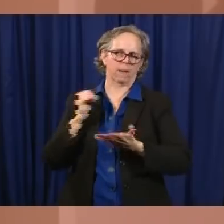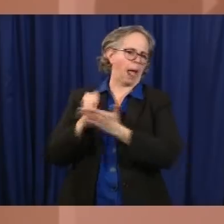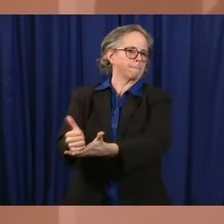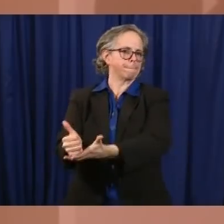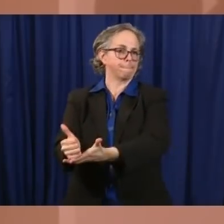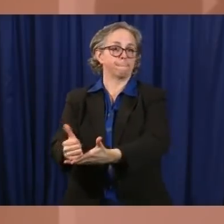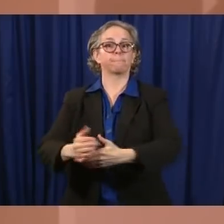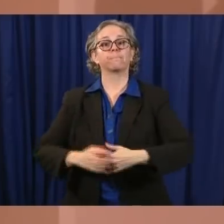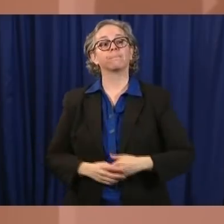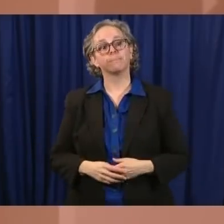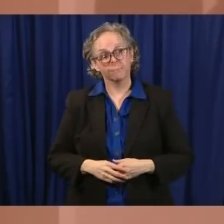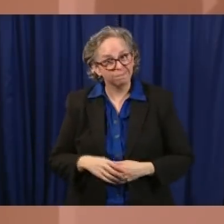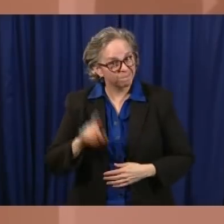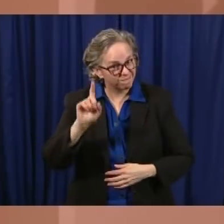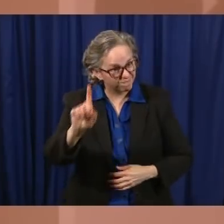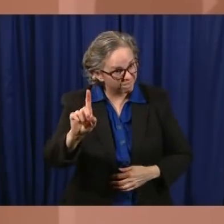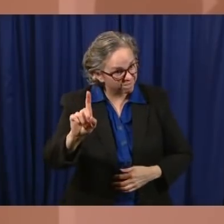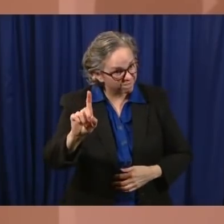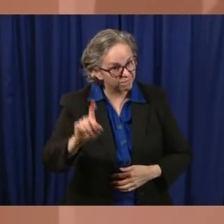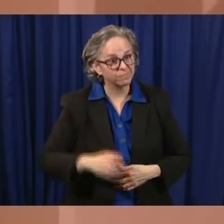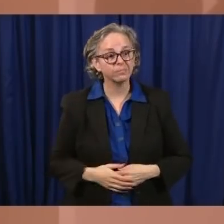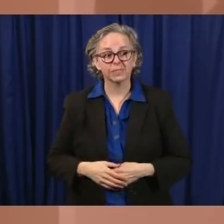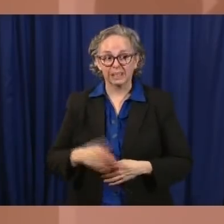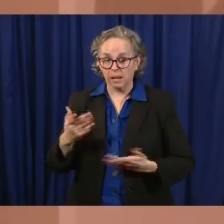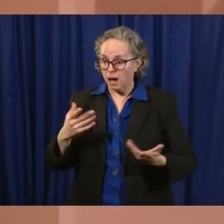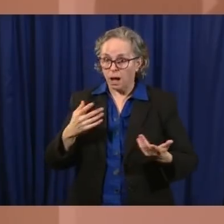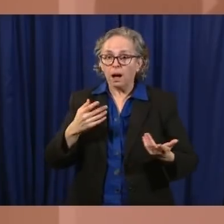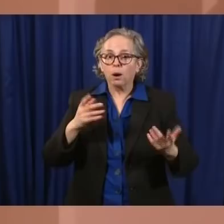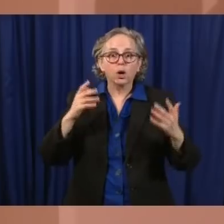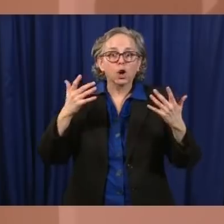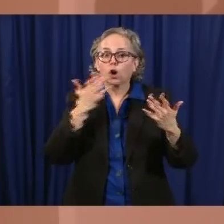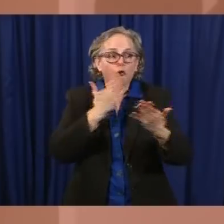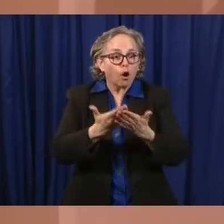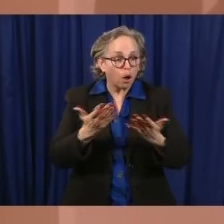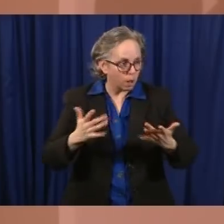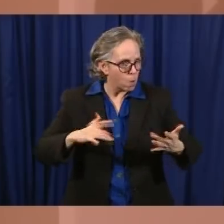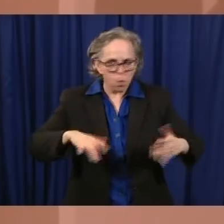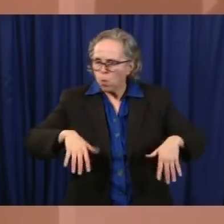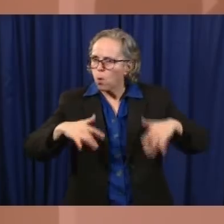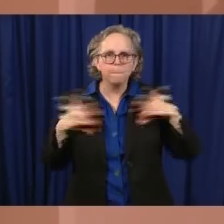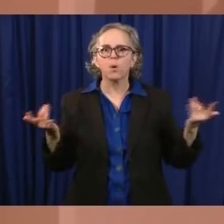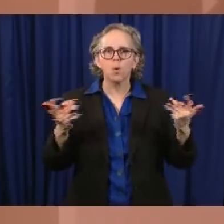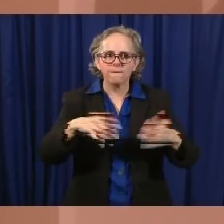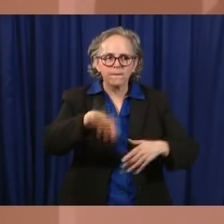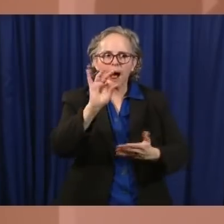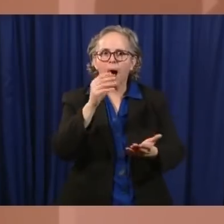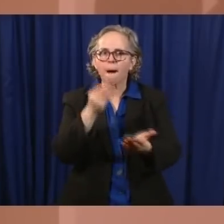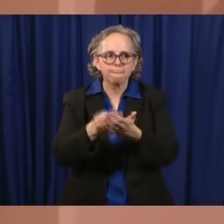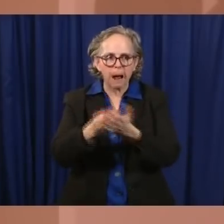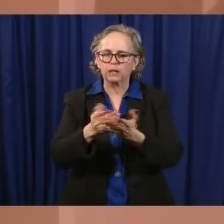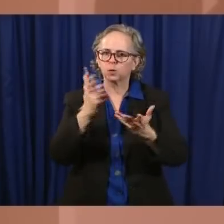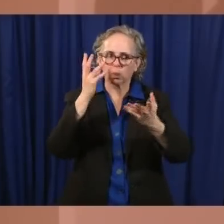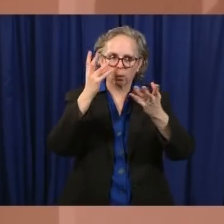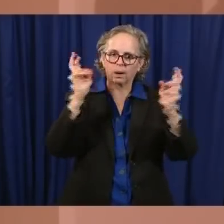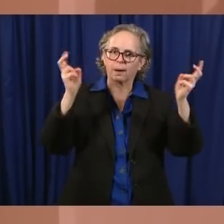HELP WITH SOME OF THAT. IT IS WORTH NOTING THAT JUST BECAUSE WE HAVE BEEN ABLE